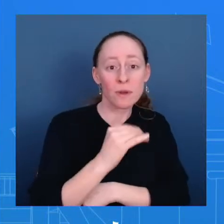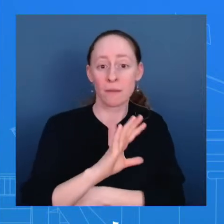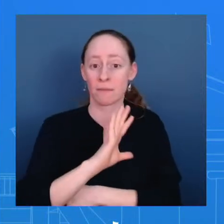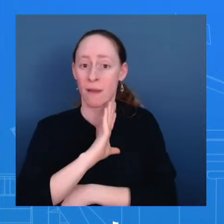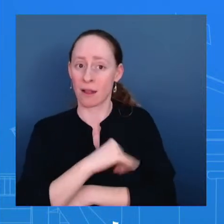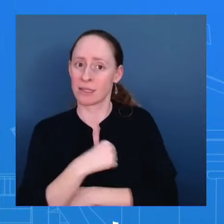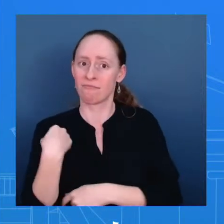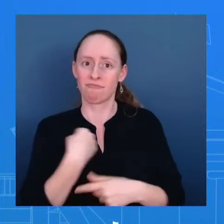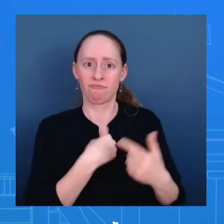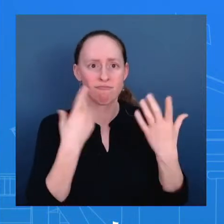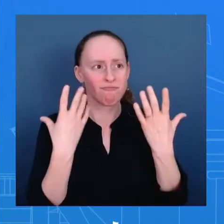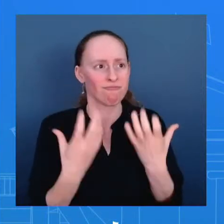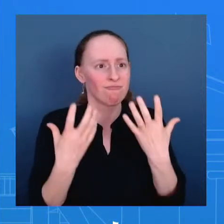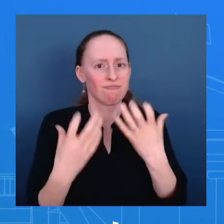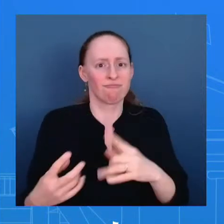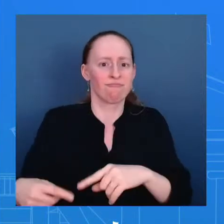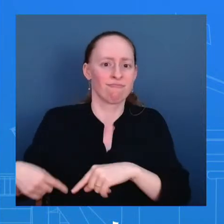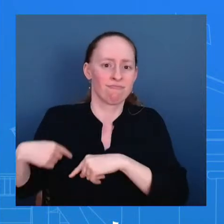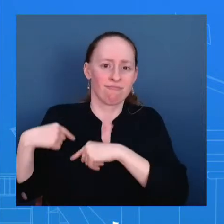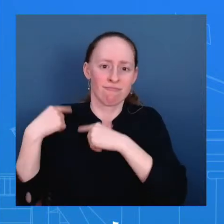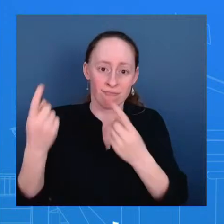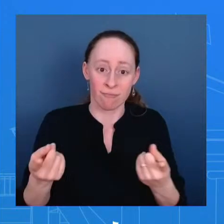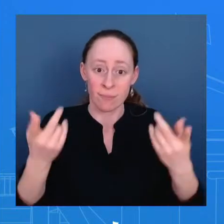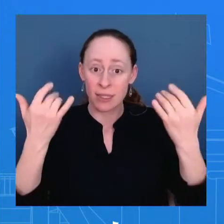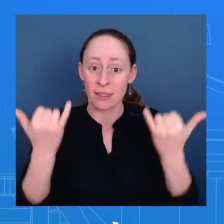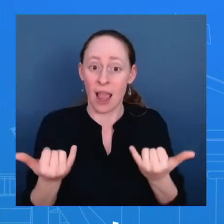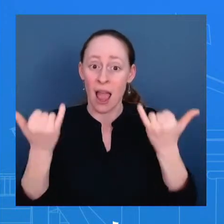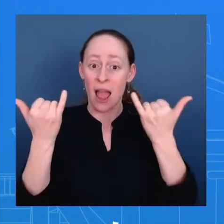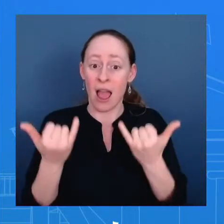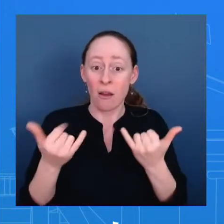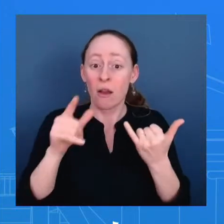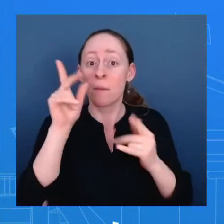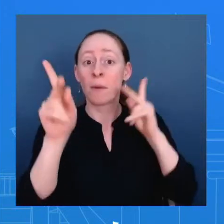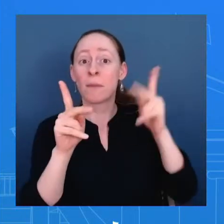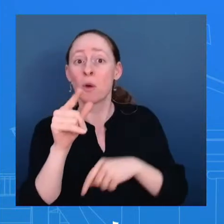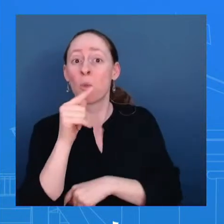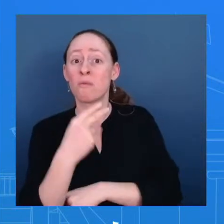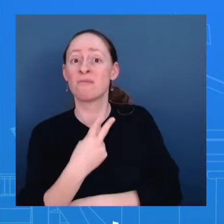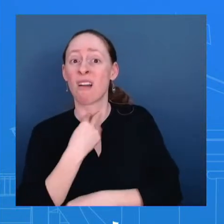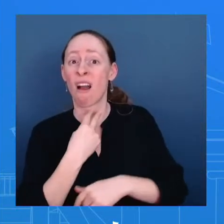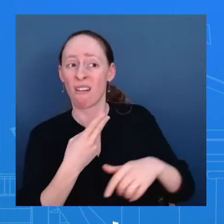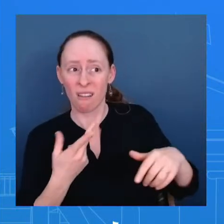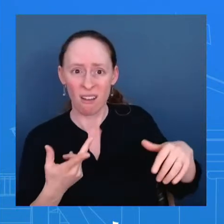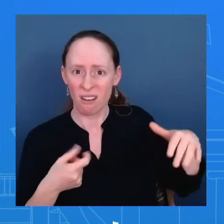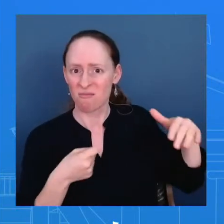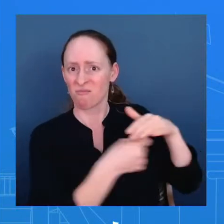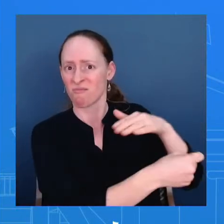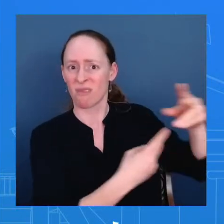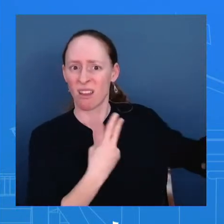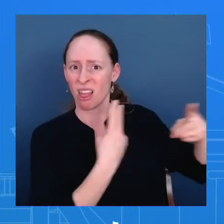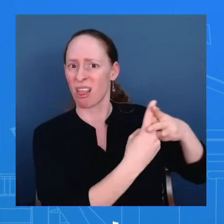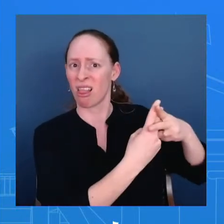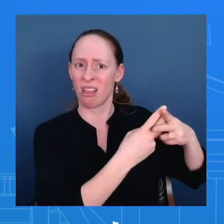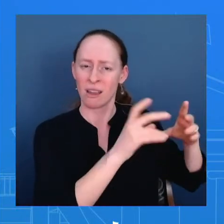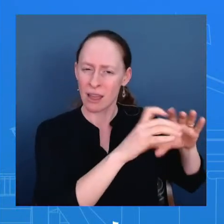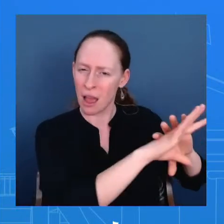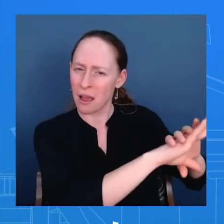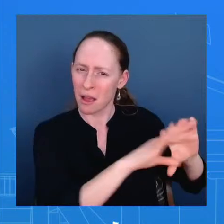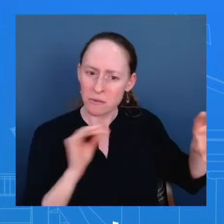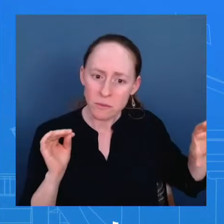to make sure that we get -- also get to a ceasefire, get that humanitarian -- create an environment where we're getting more humanitarian aid in.